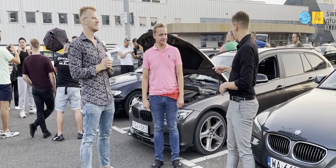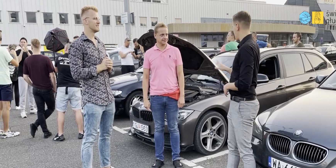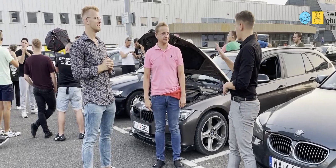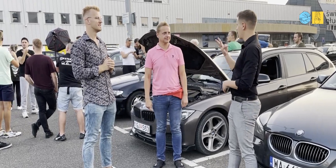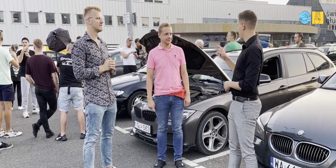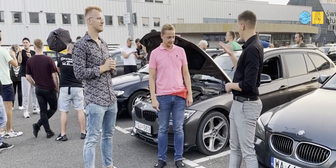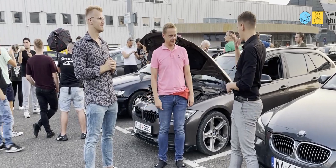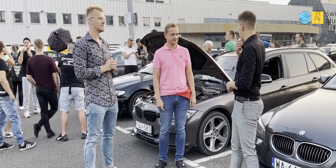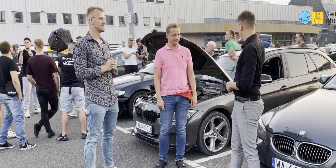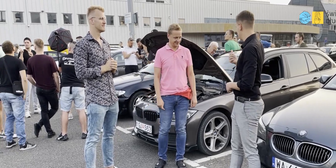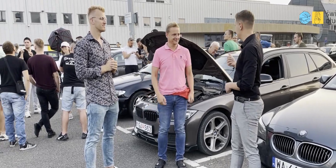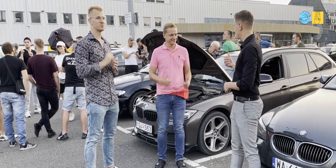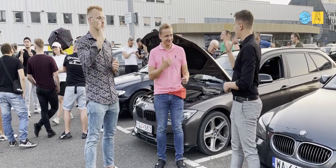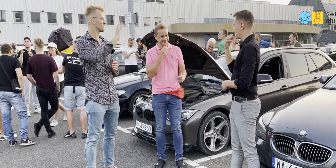[K] Come on, your BMW looks really good!